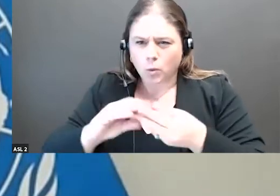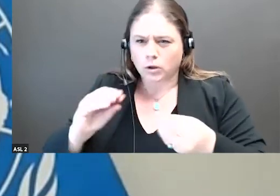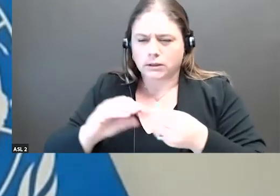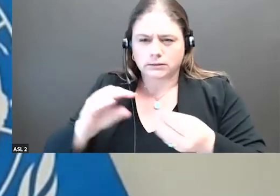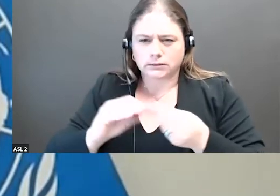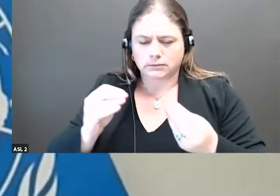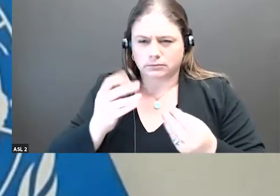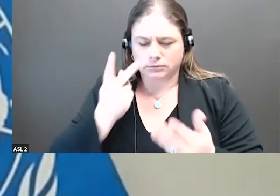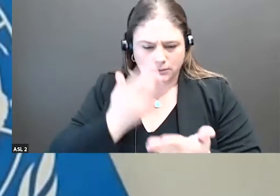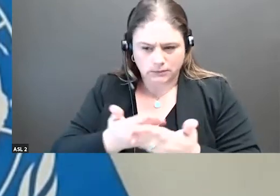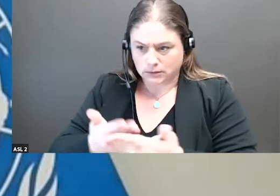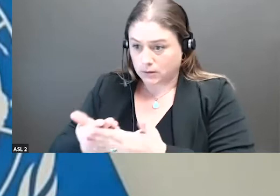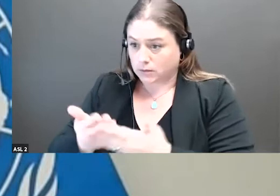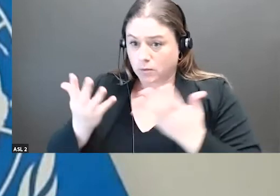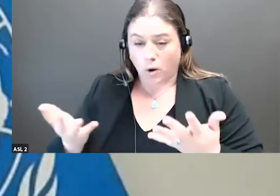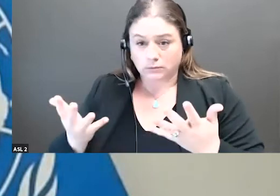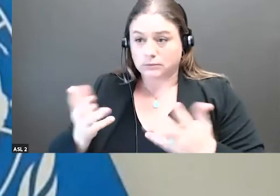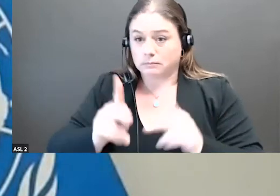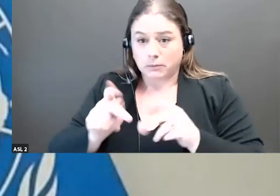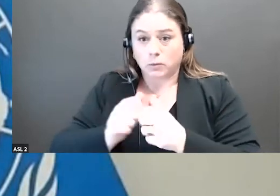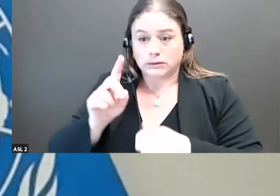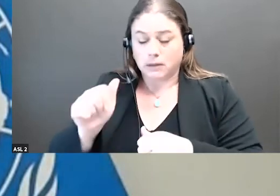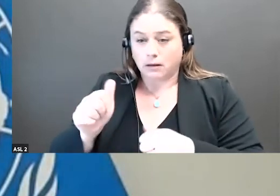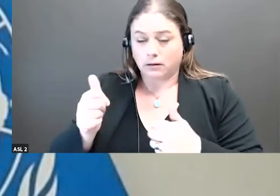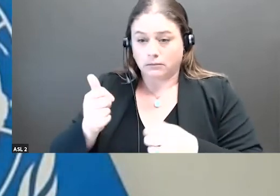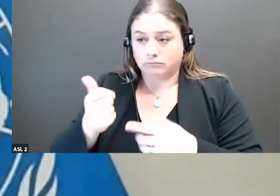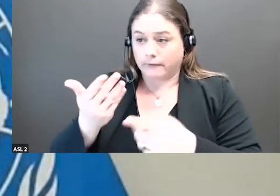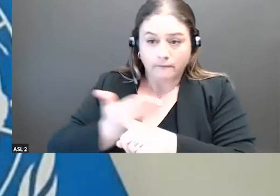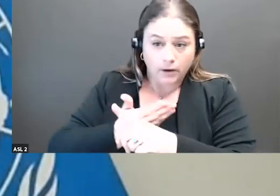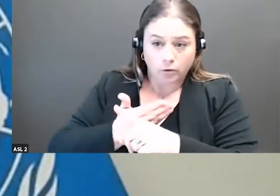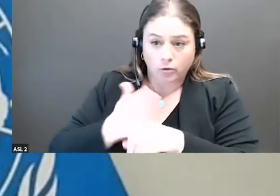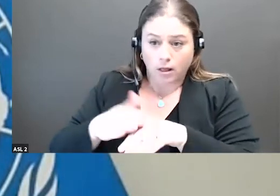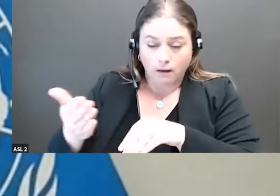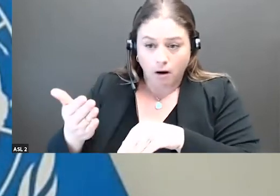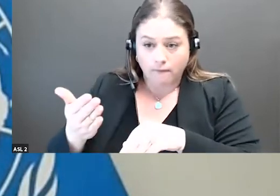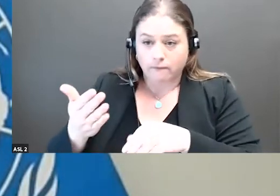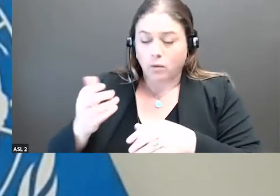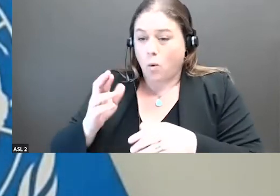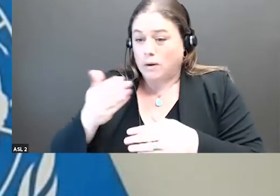have either lost their jobs or face the threat of losing them. This is in addition to the challenges